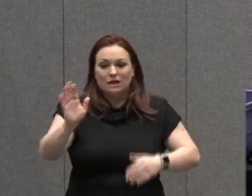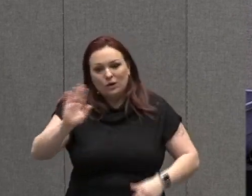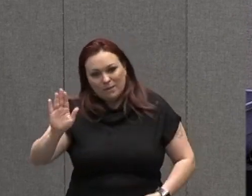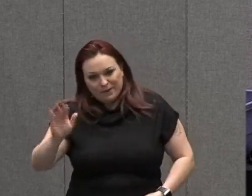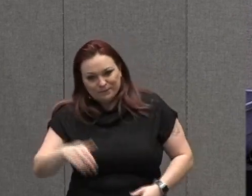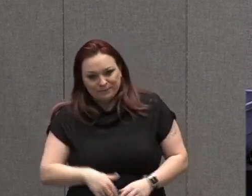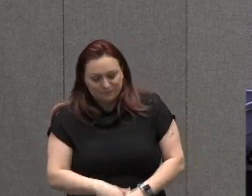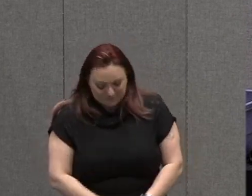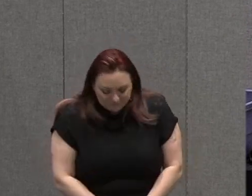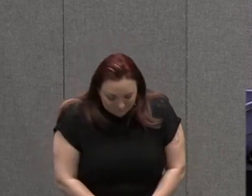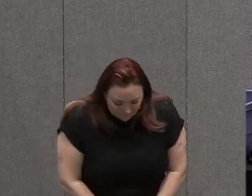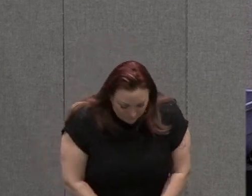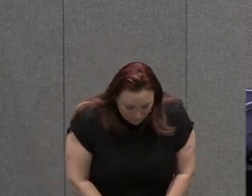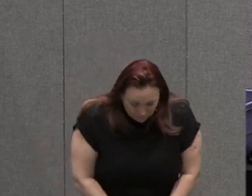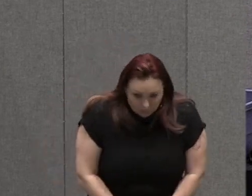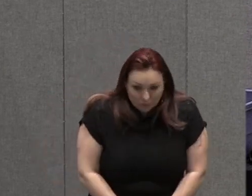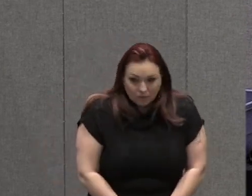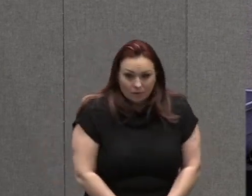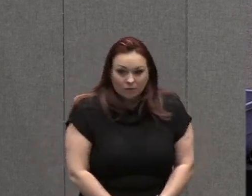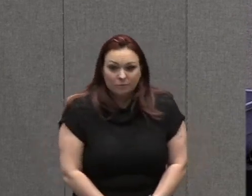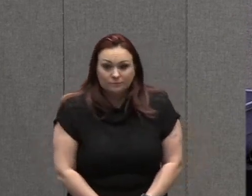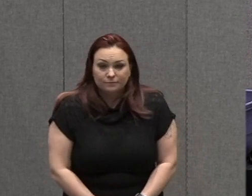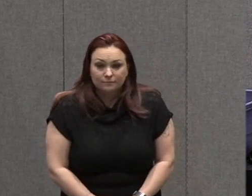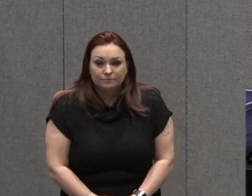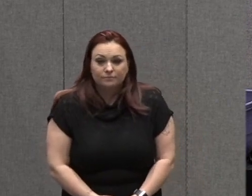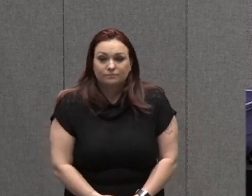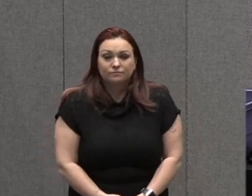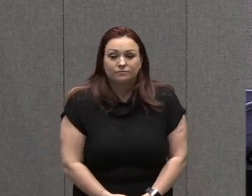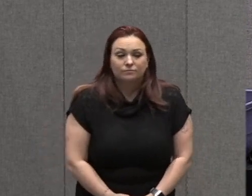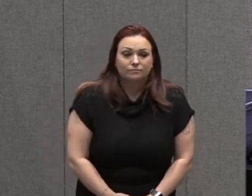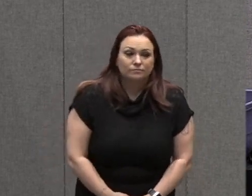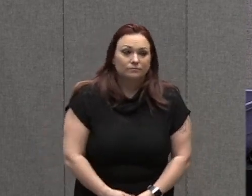Okay so remember our grid? From earlier?